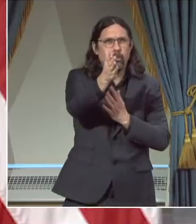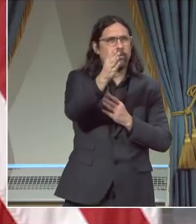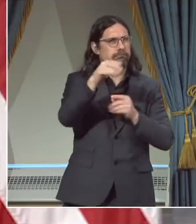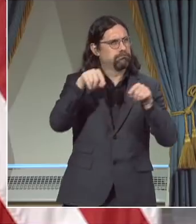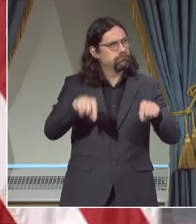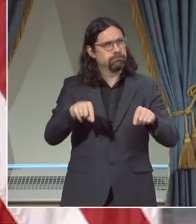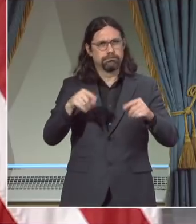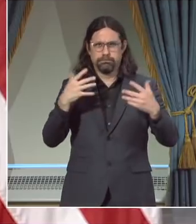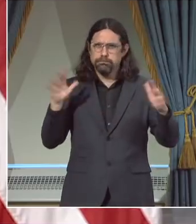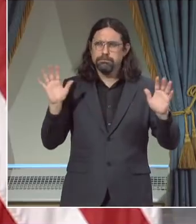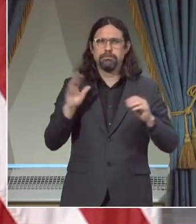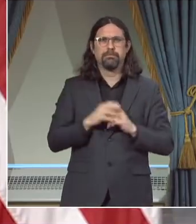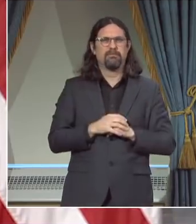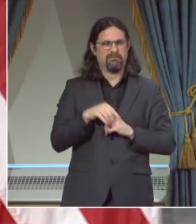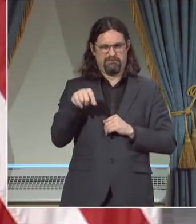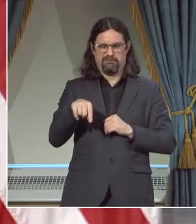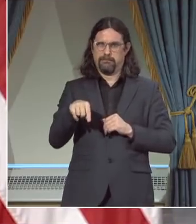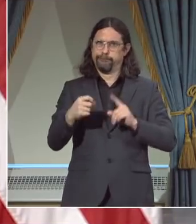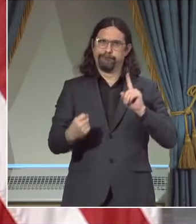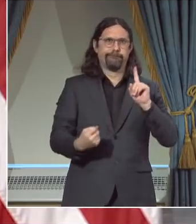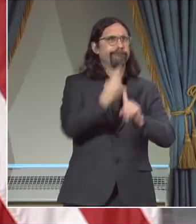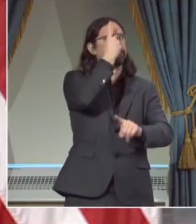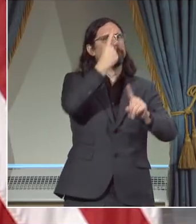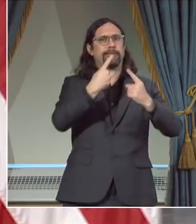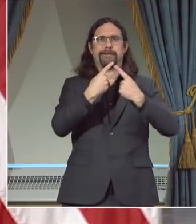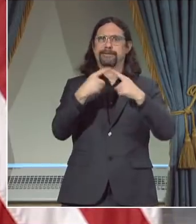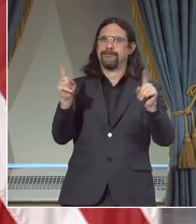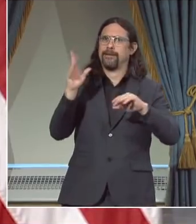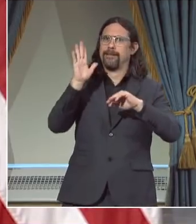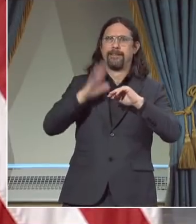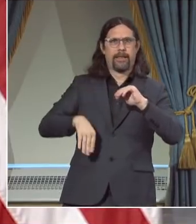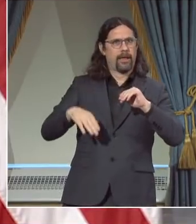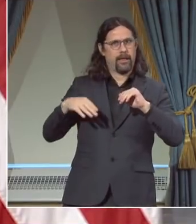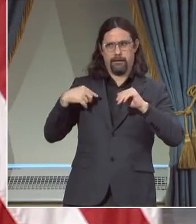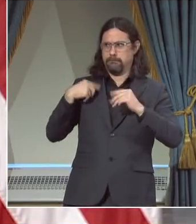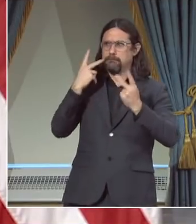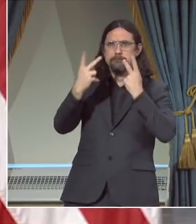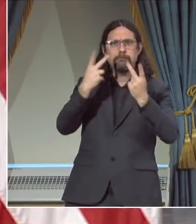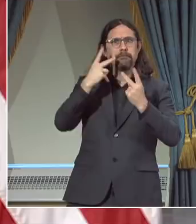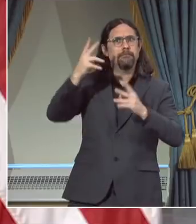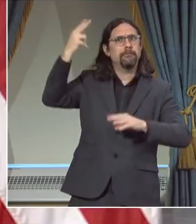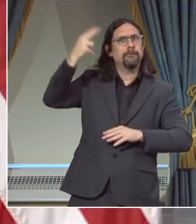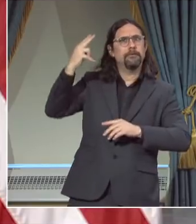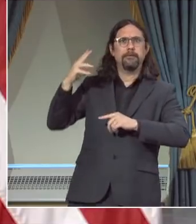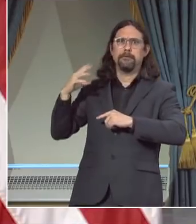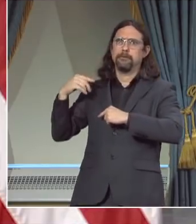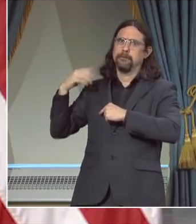DIFFERENT THAN ANYTHING WE'VE DEALT WITH BEFORE AND EXTRAORDINARILY DIFFICULT AND NIVIIBSL AEND CONFUSING.